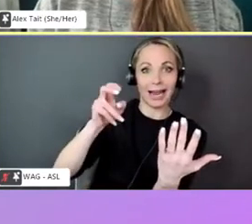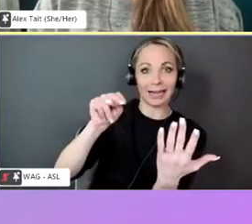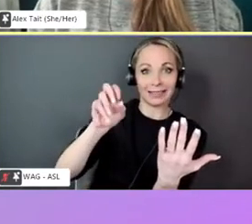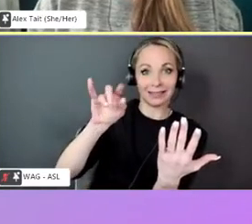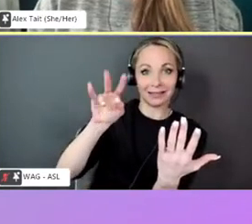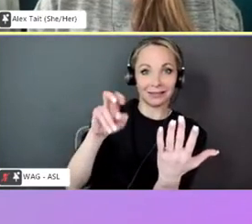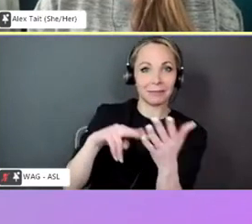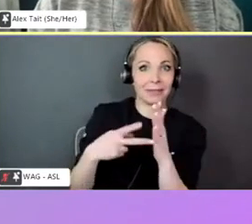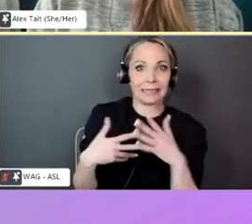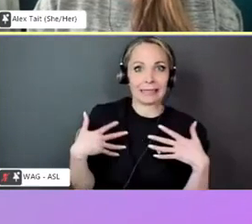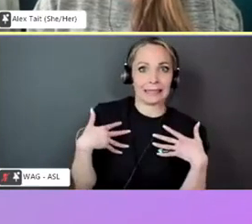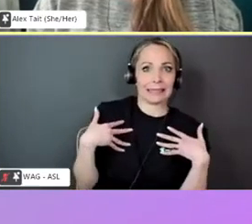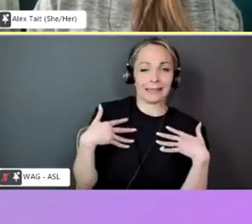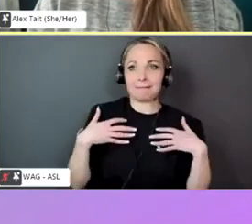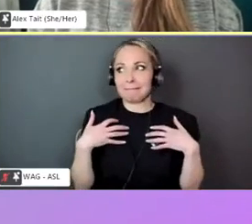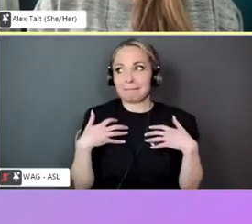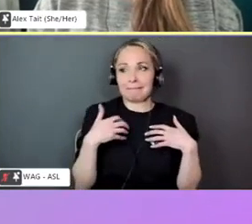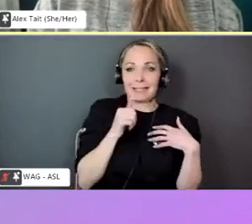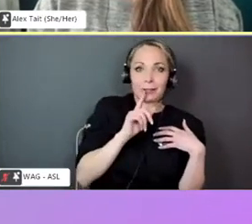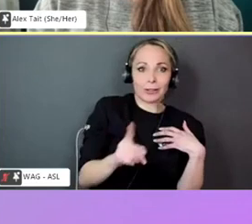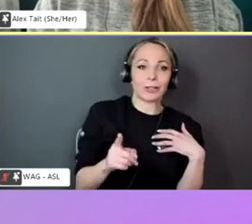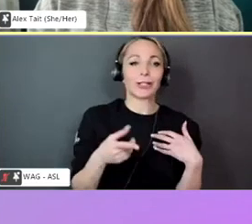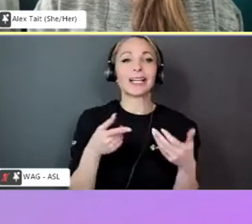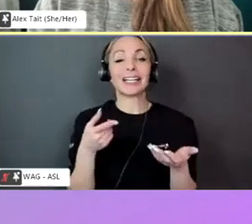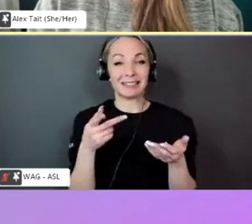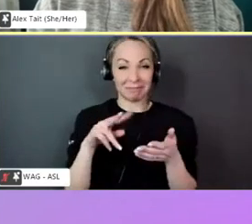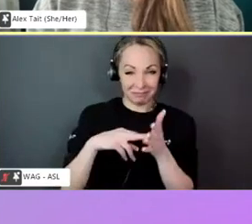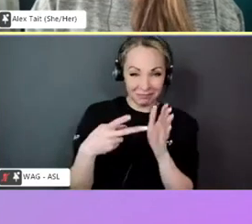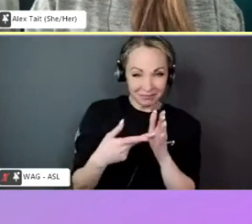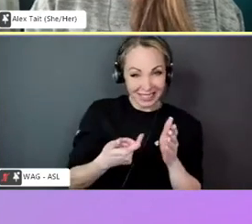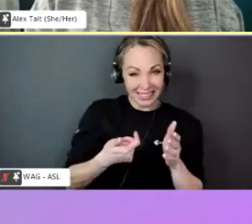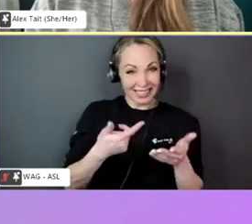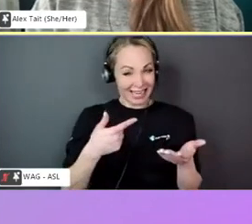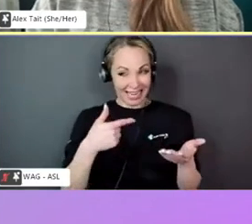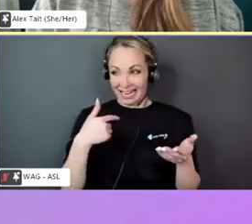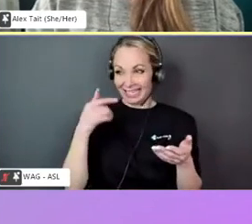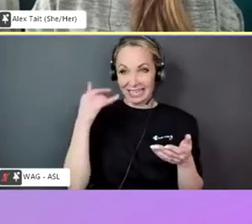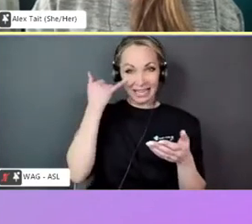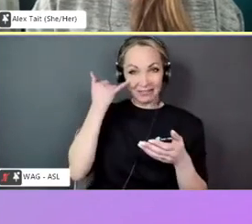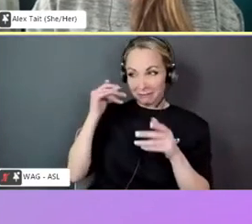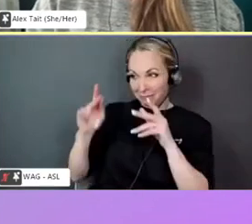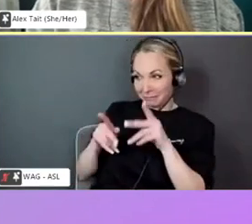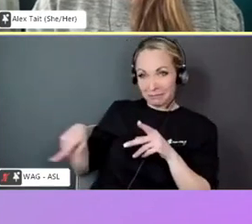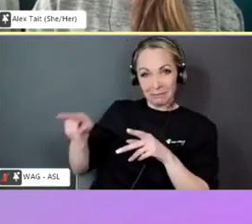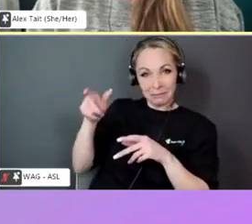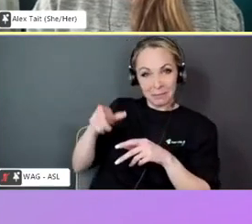regular users but maybe have apprehensive feelings. So these are folks who consider themselves to have low digital